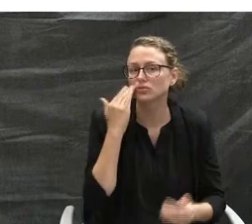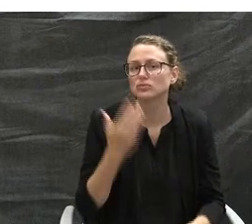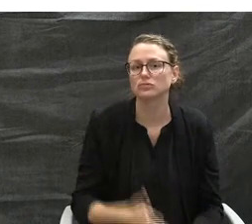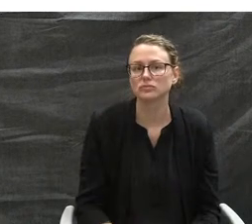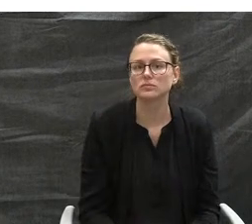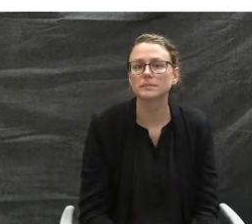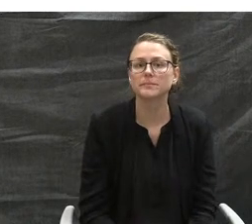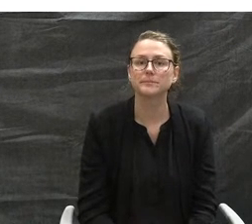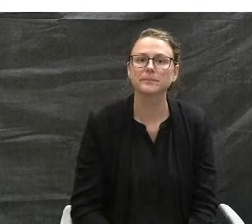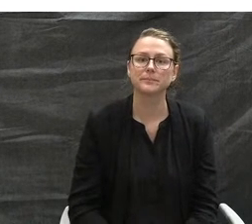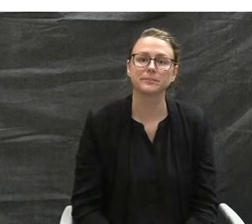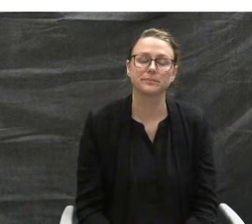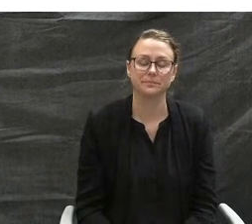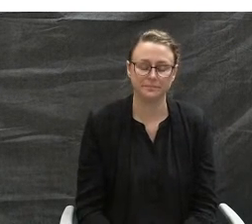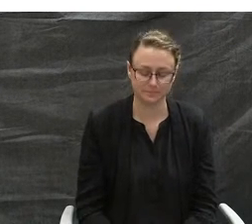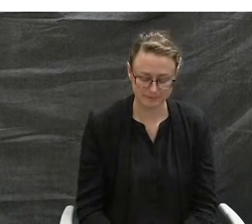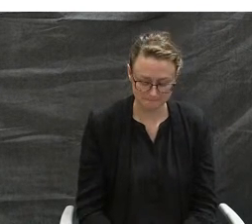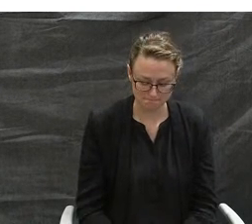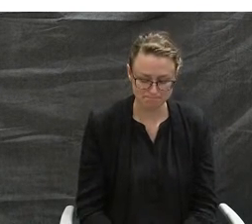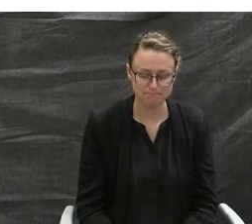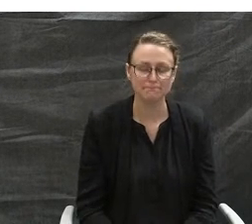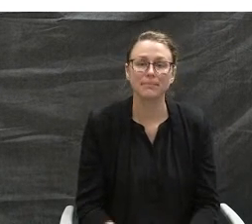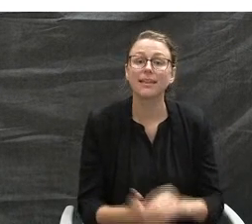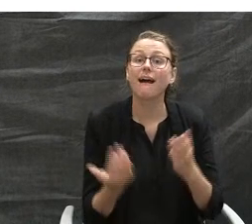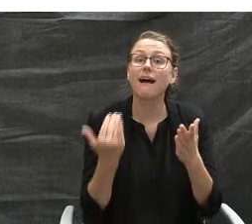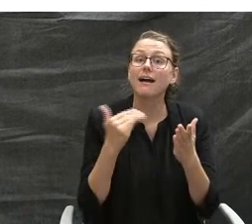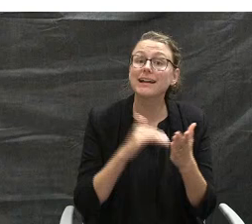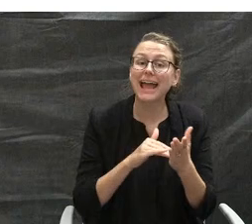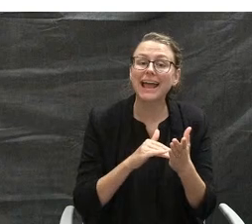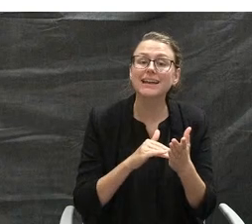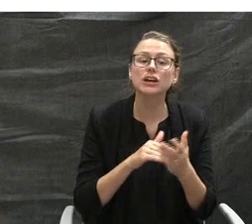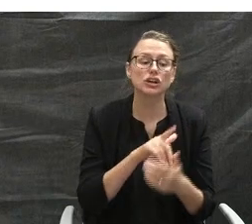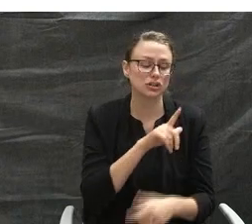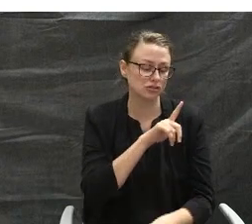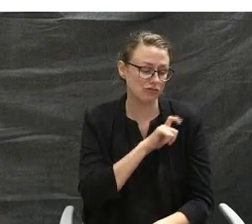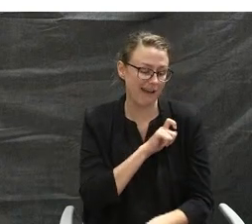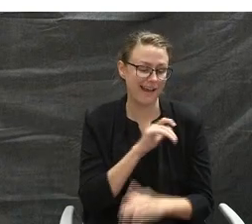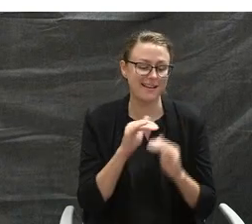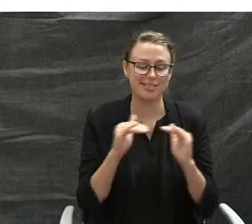Uh. Again, I'll be great level based team, team based